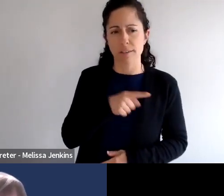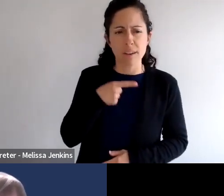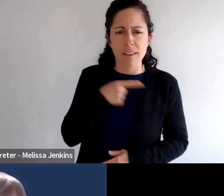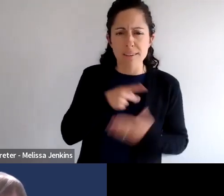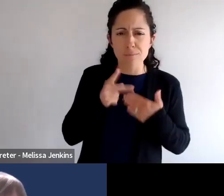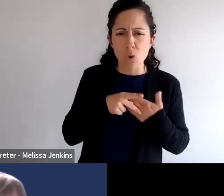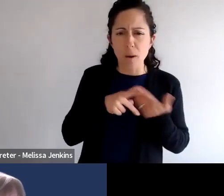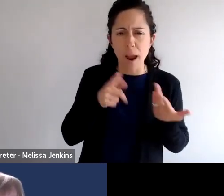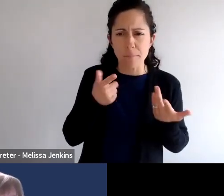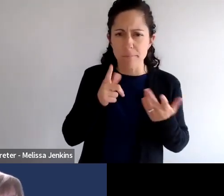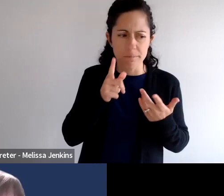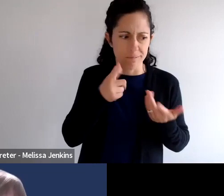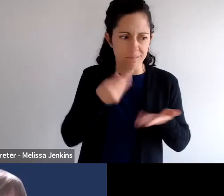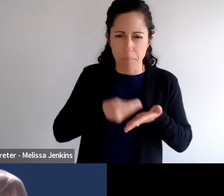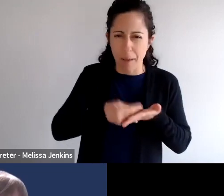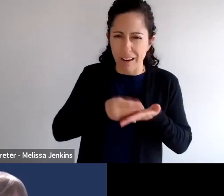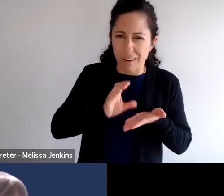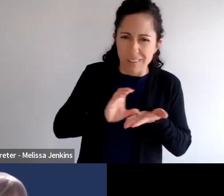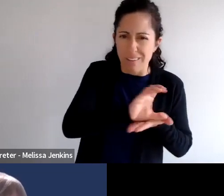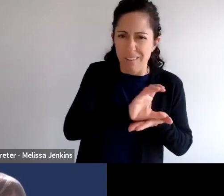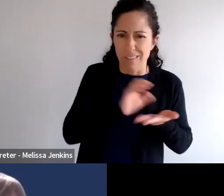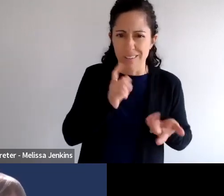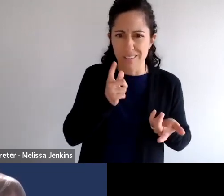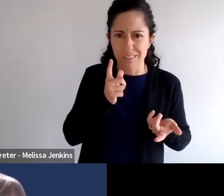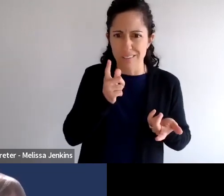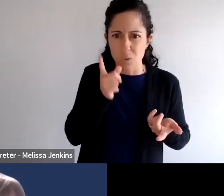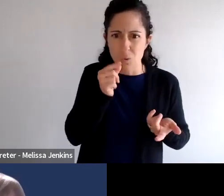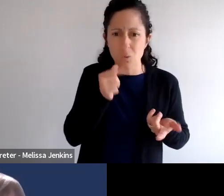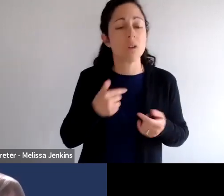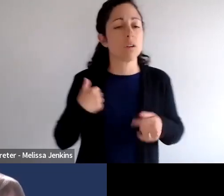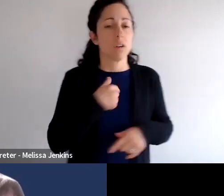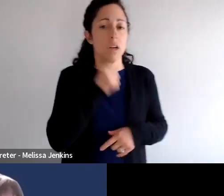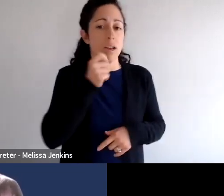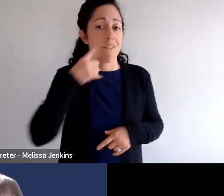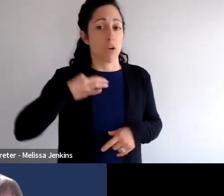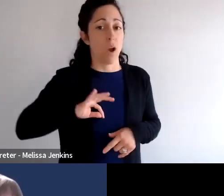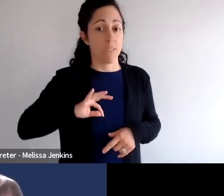are a non-profit uh just like the Coalition and many of the other patient organizations. So we